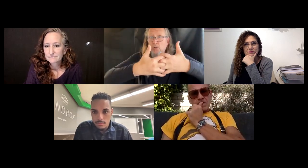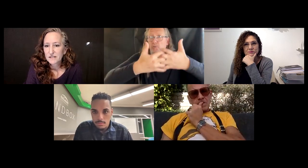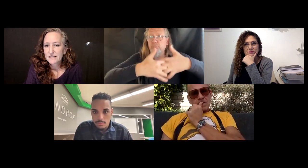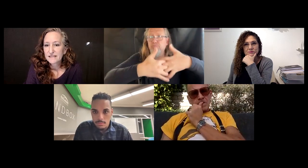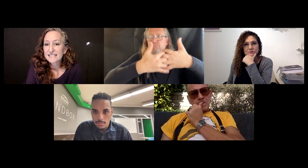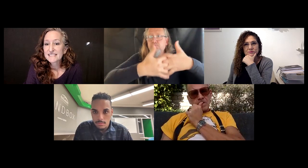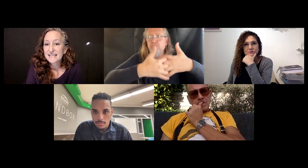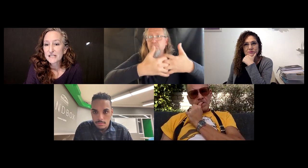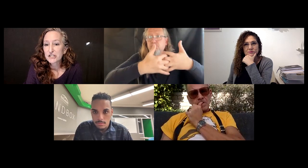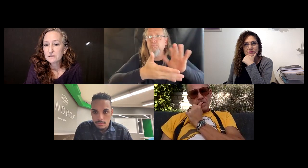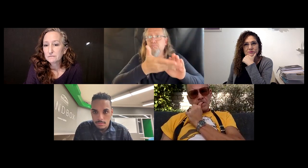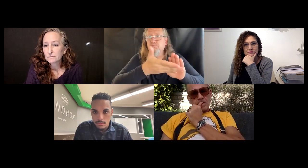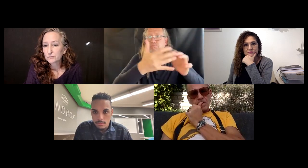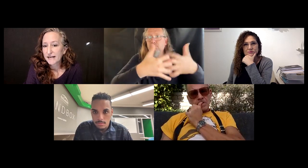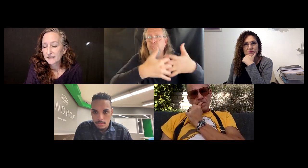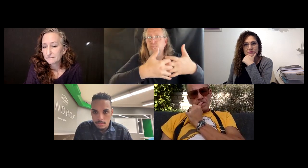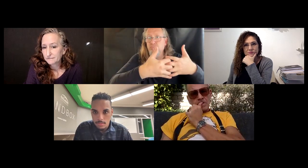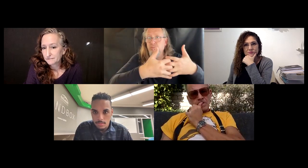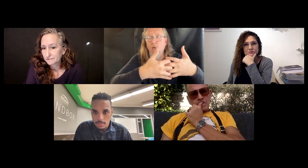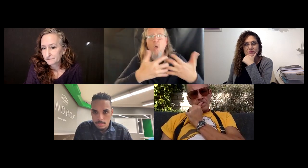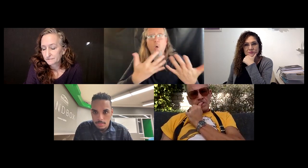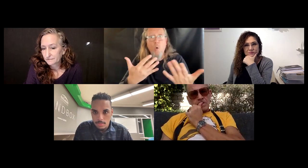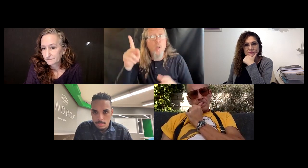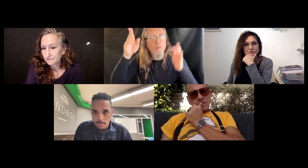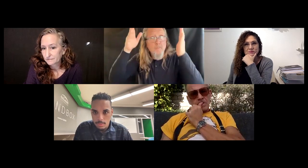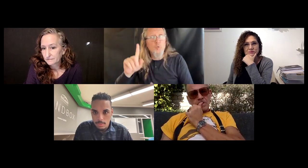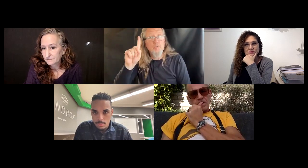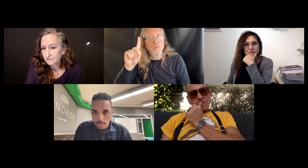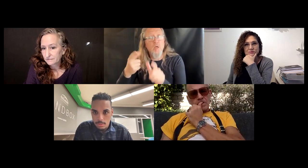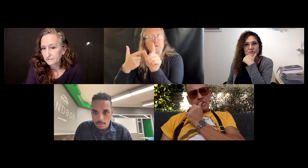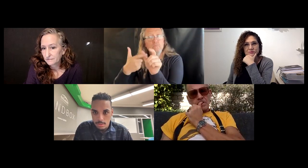Is the engine running?